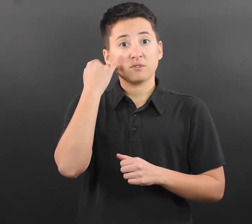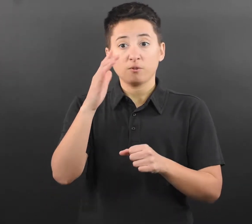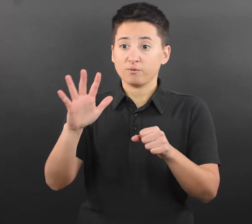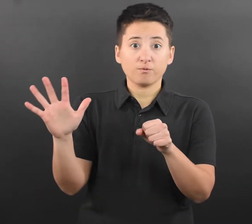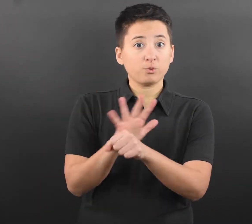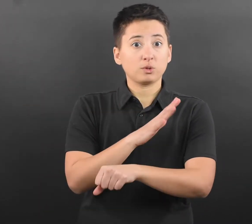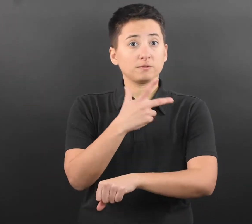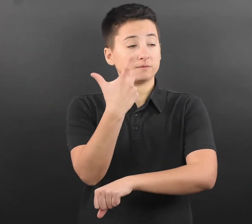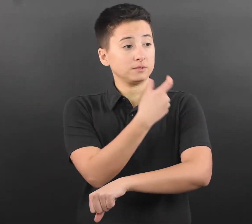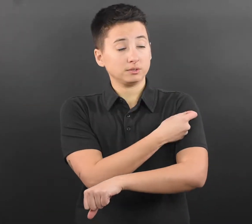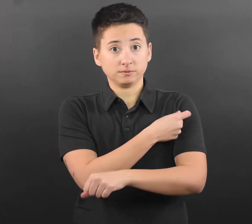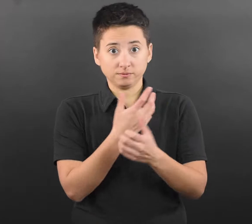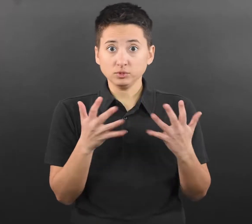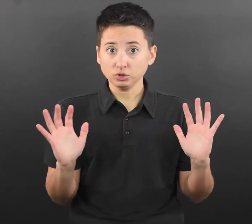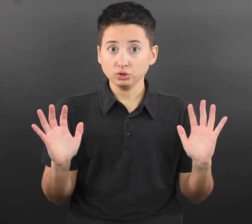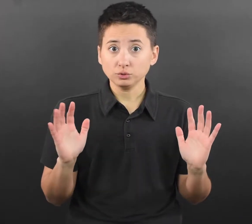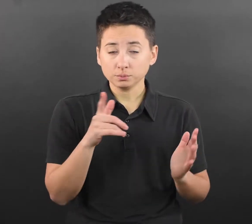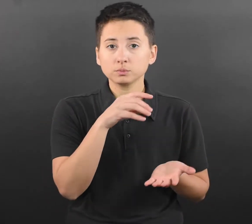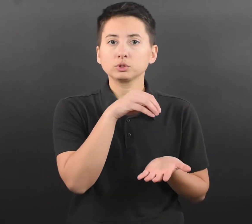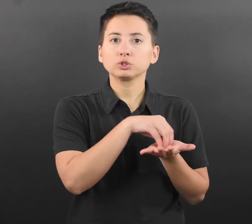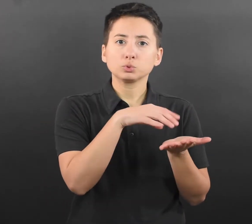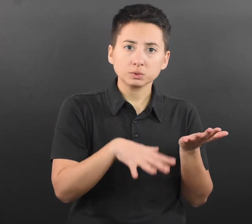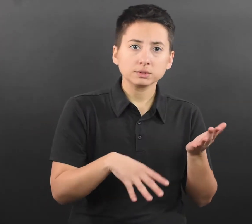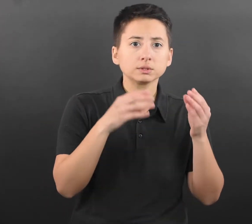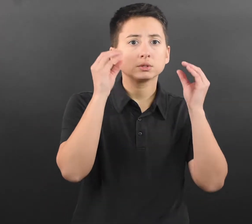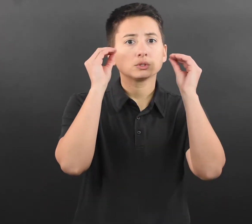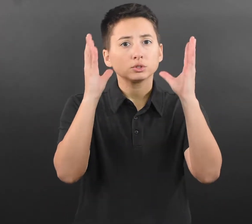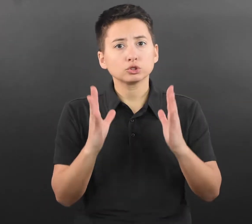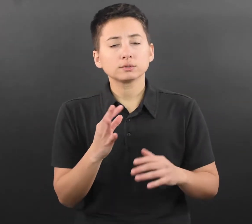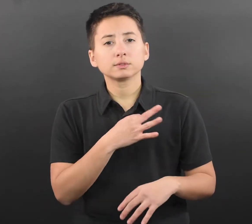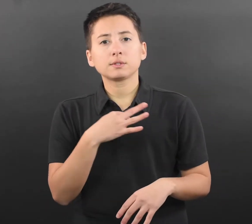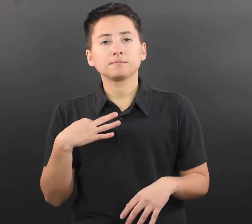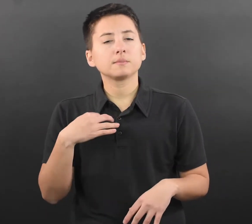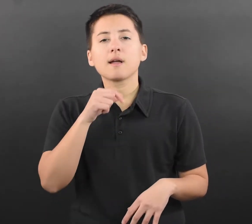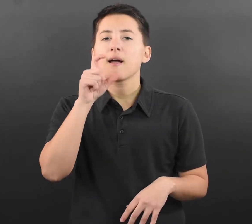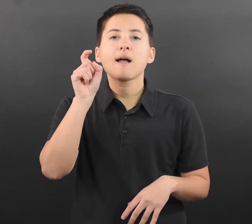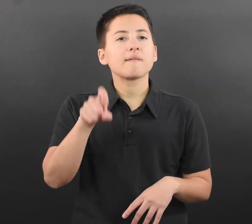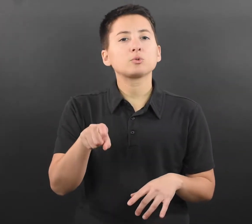do not need to stay home even if they have had recent close contact with a confirmed case,